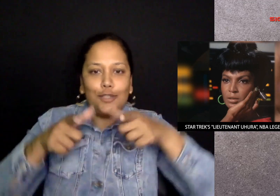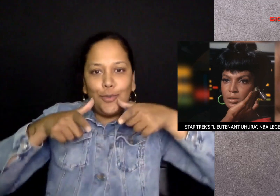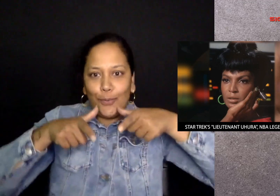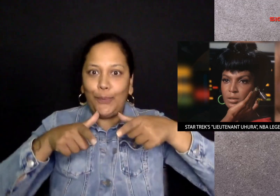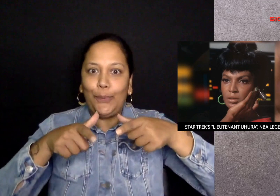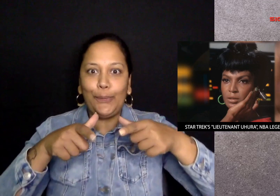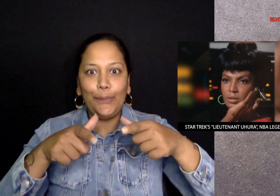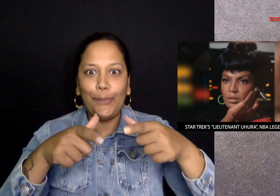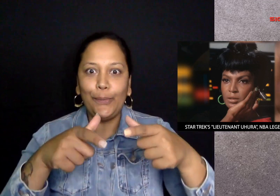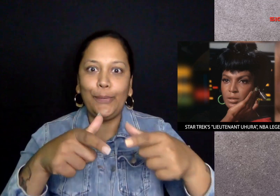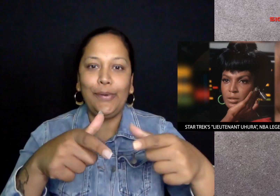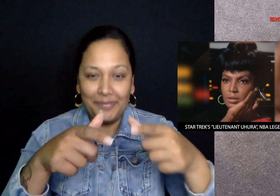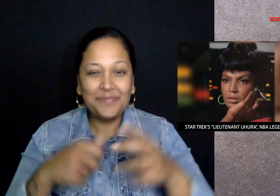on the starship enterprise